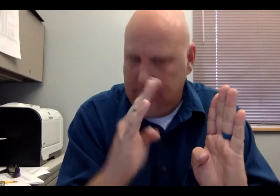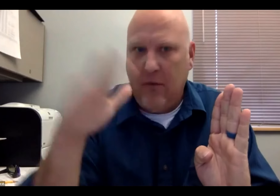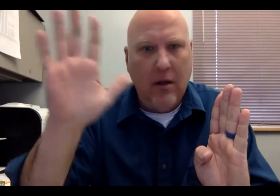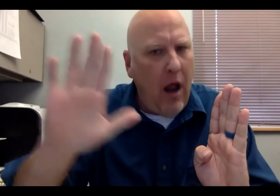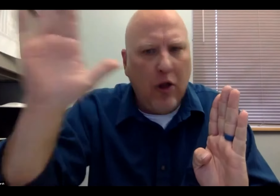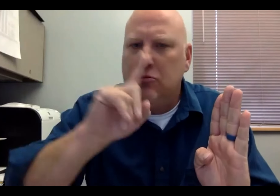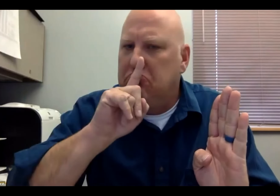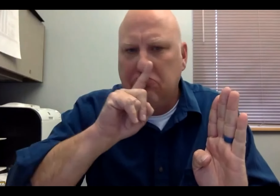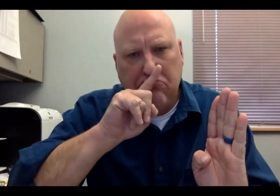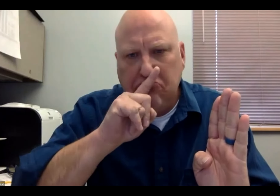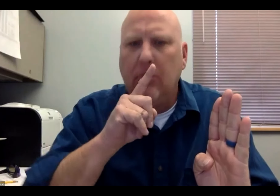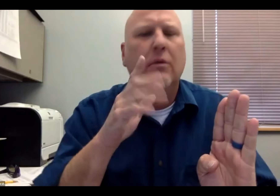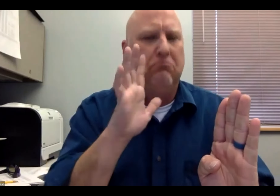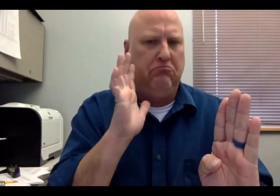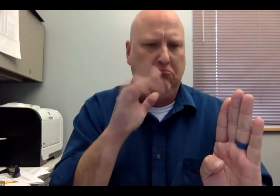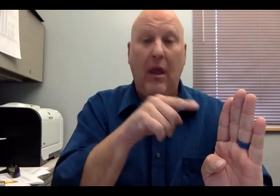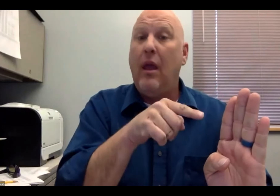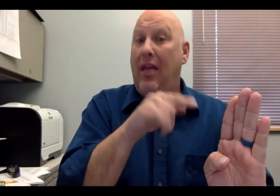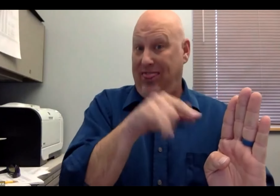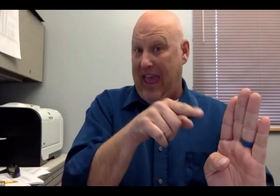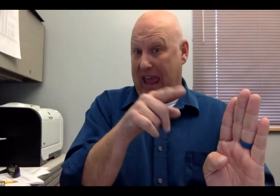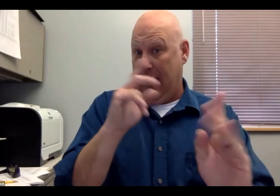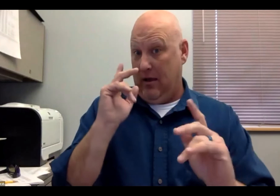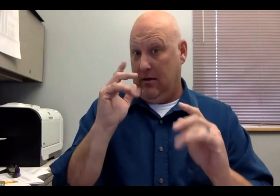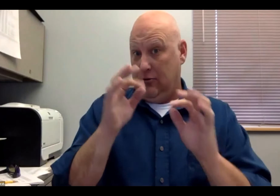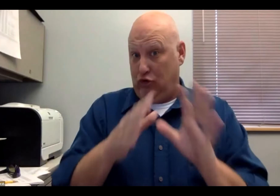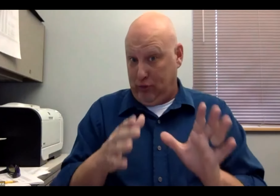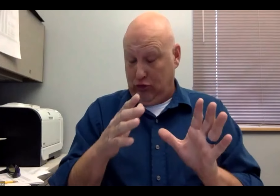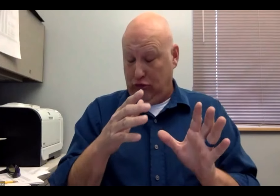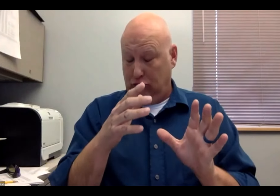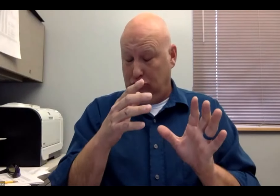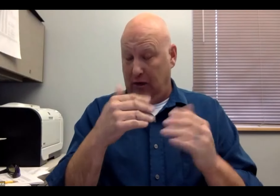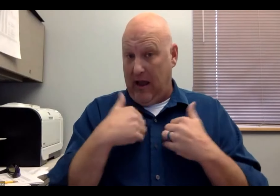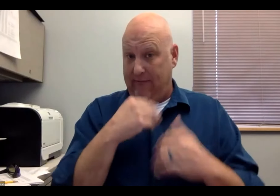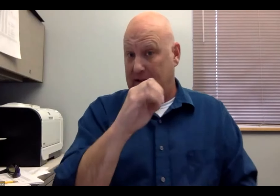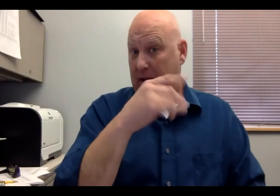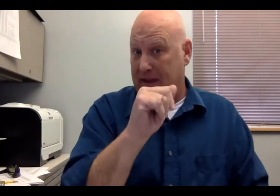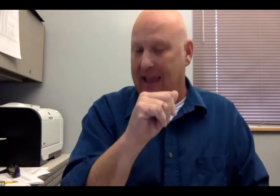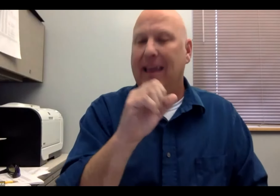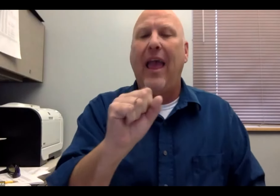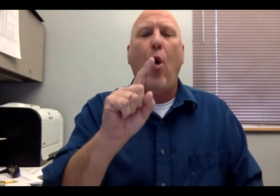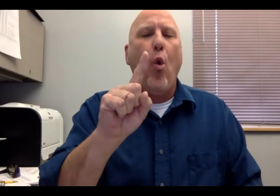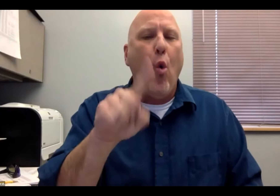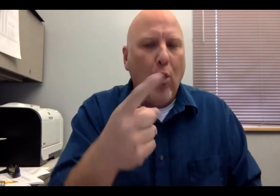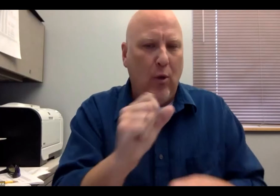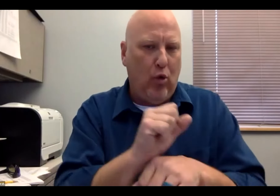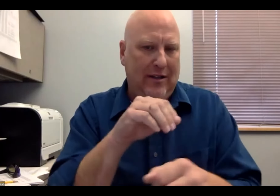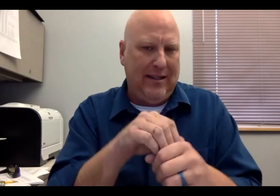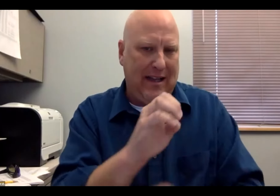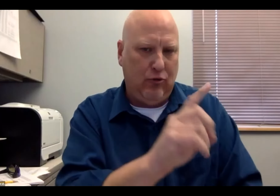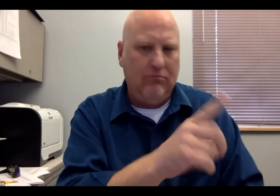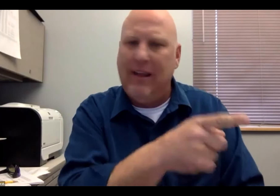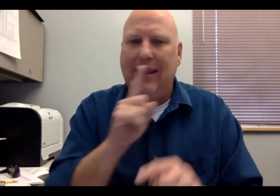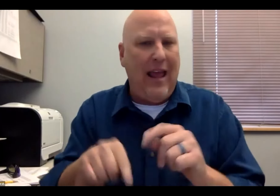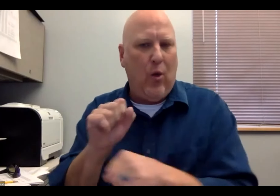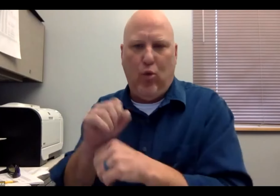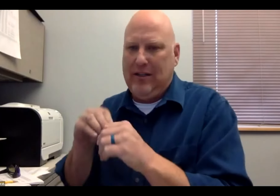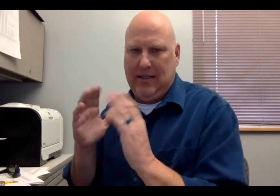it. Not for College, or University setting. So if a person has EI PA they can only work